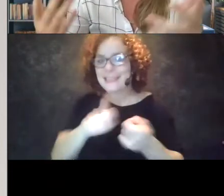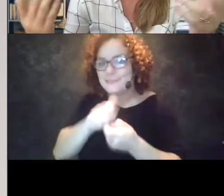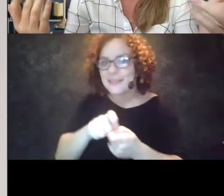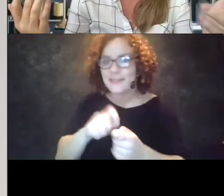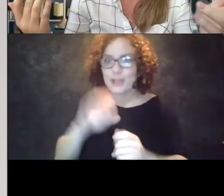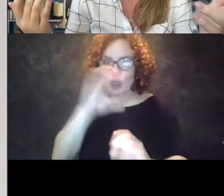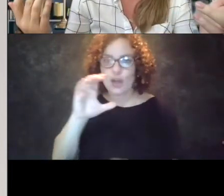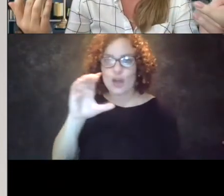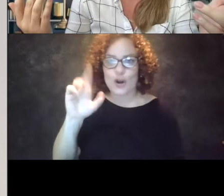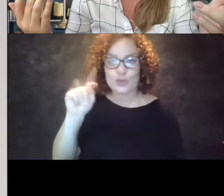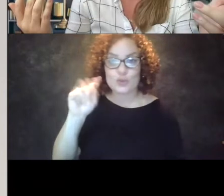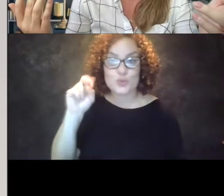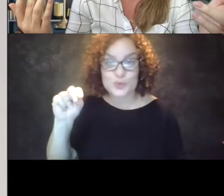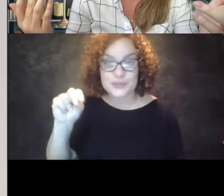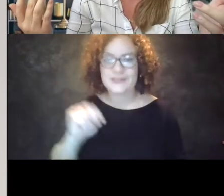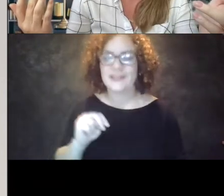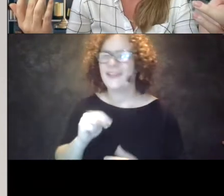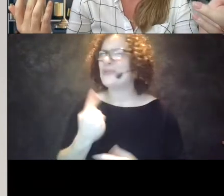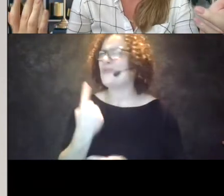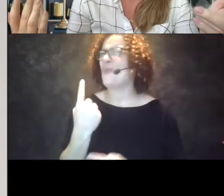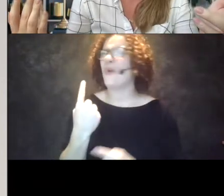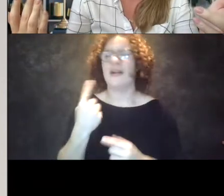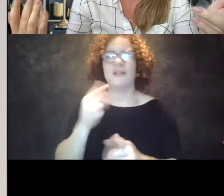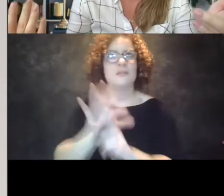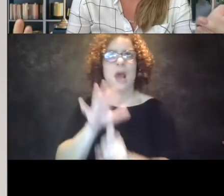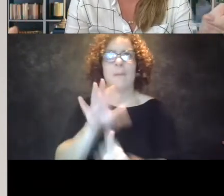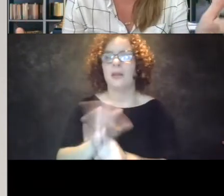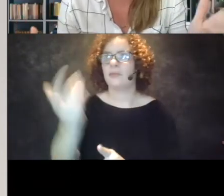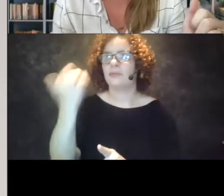was some cartoon that all my seventh graders loved and now I can't even remember what it